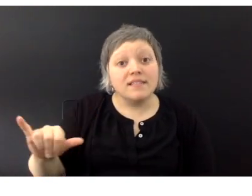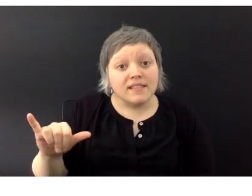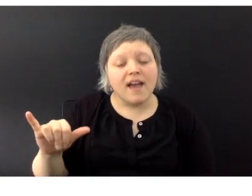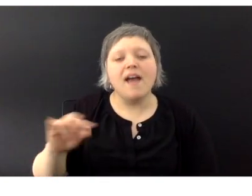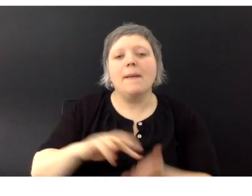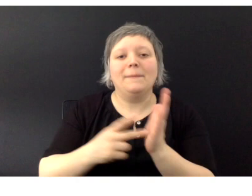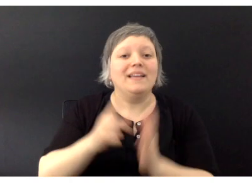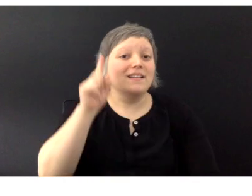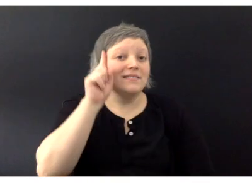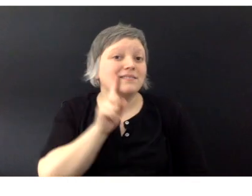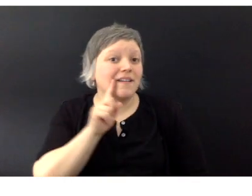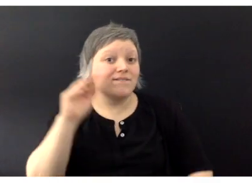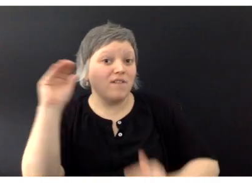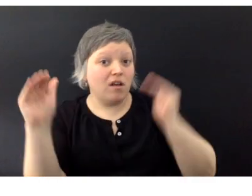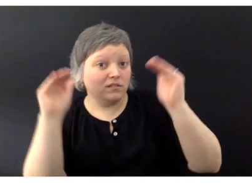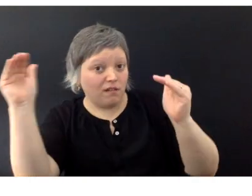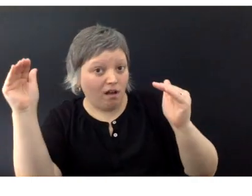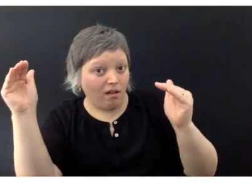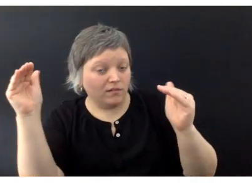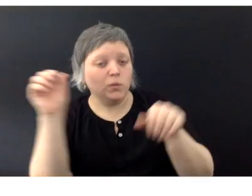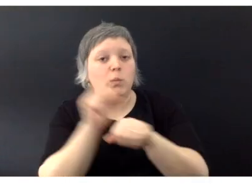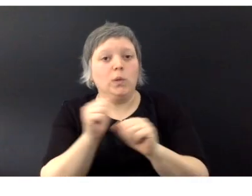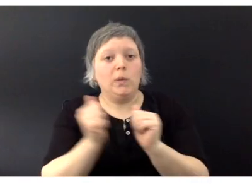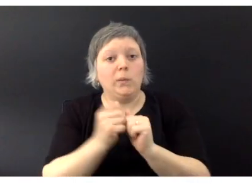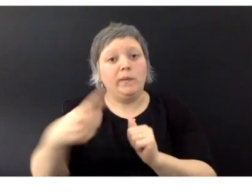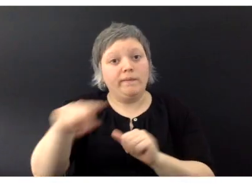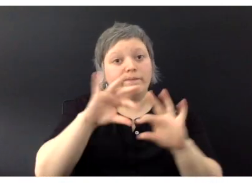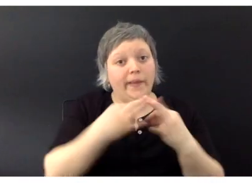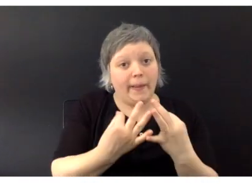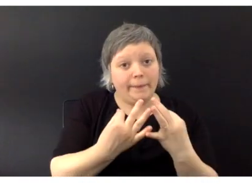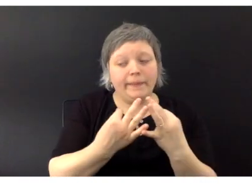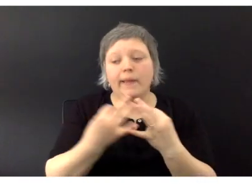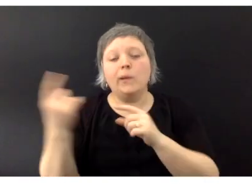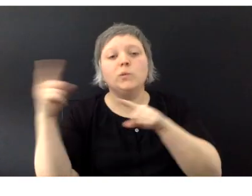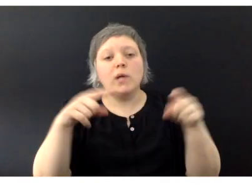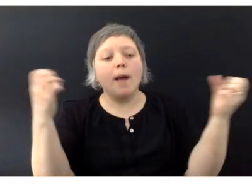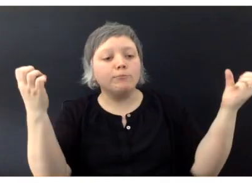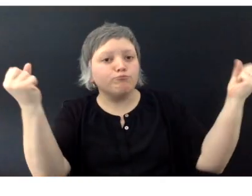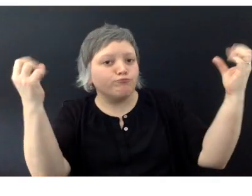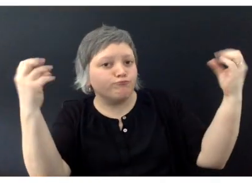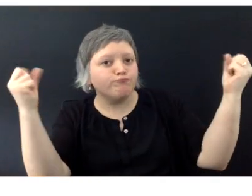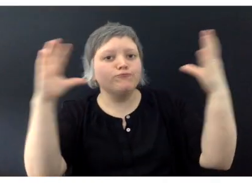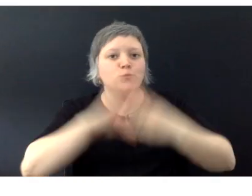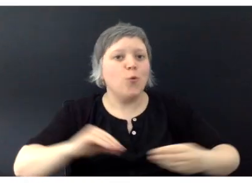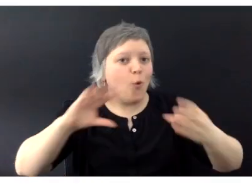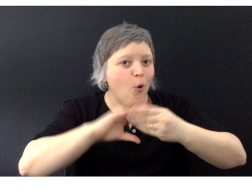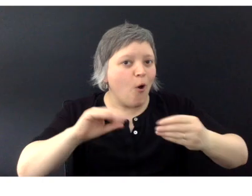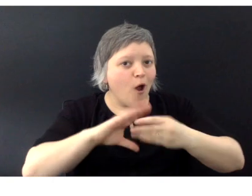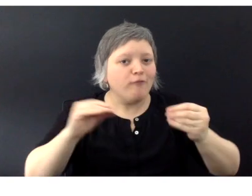we pair you up with a deaf adult who will sign stories with you and your child, and mentor you in